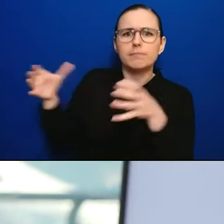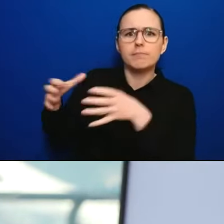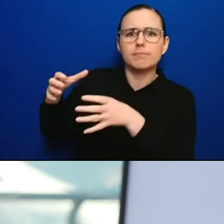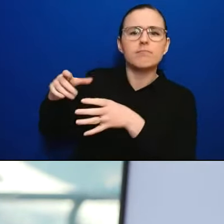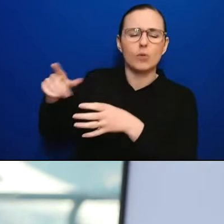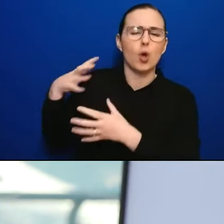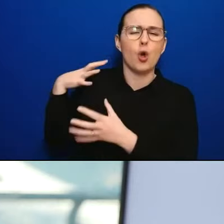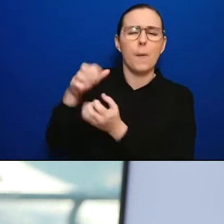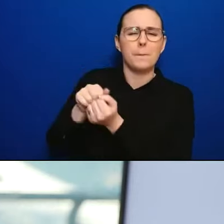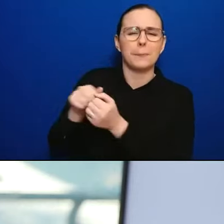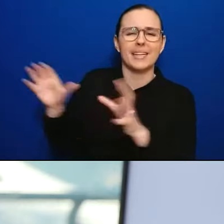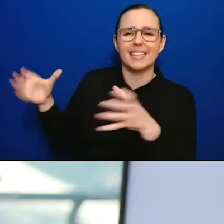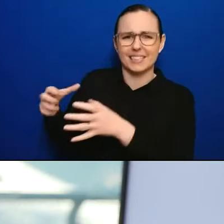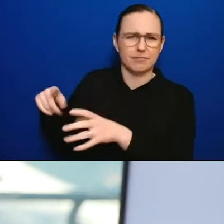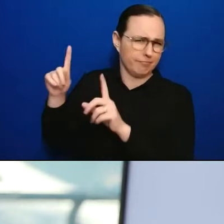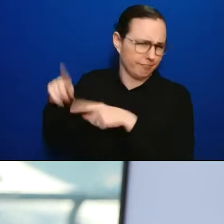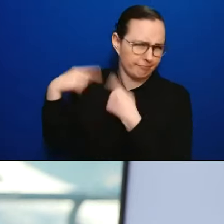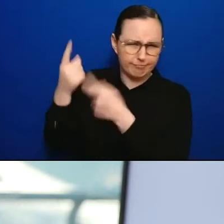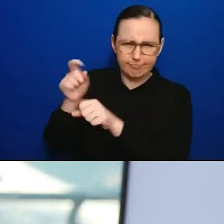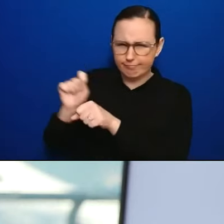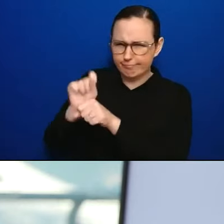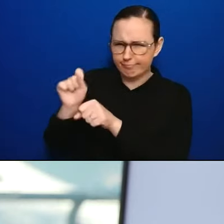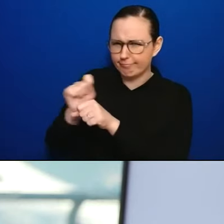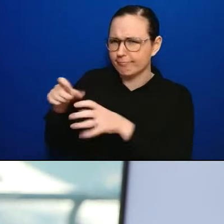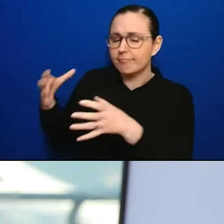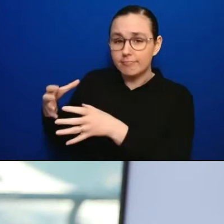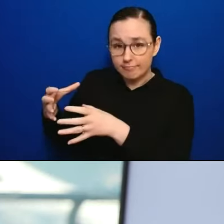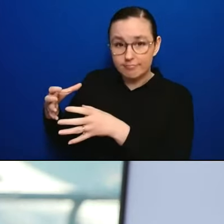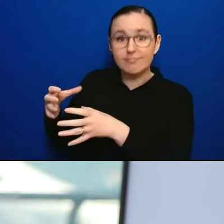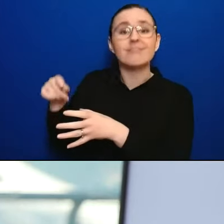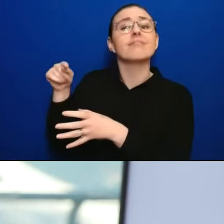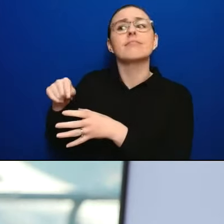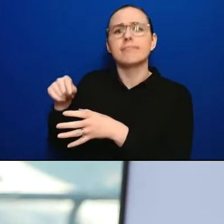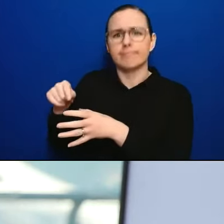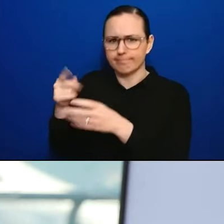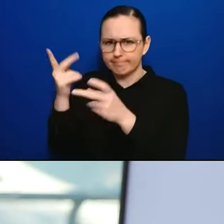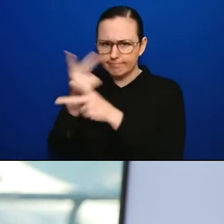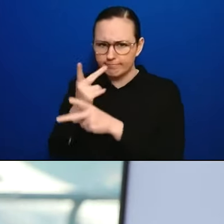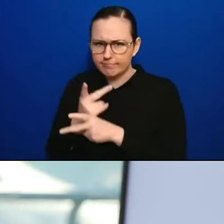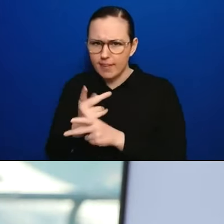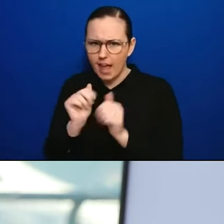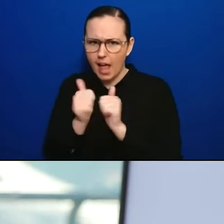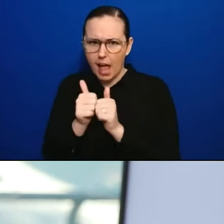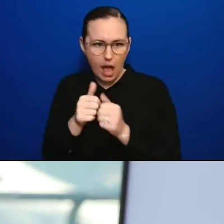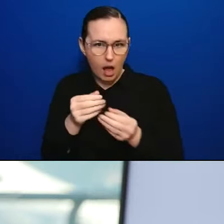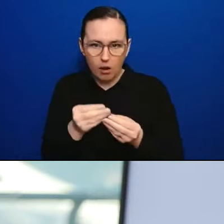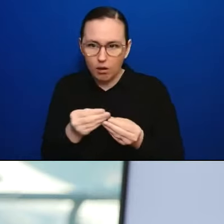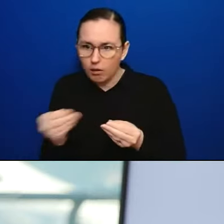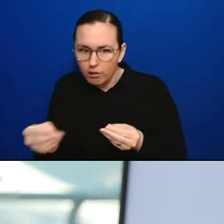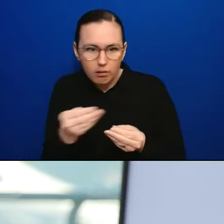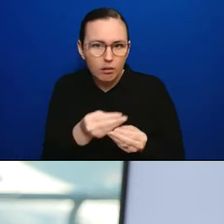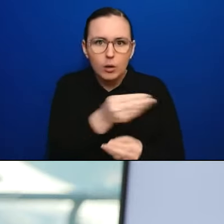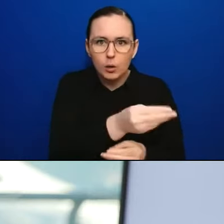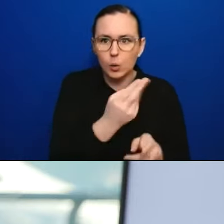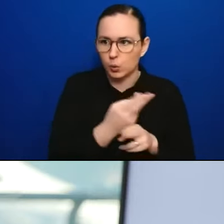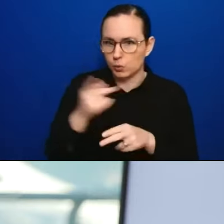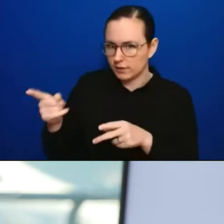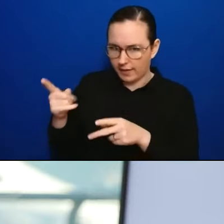very grateful for all of the work they have been doing over the past two years they set about trying to come up with